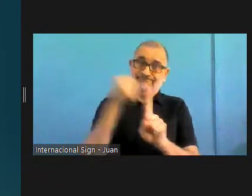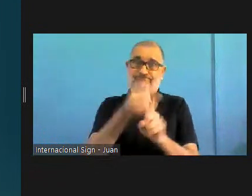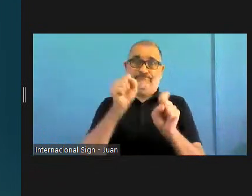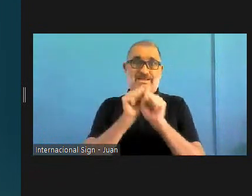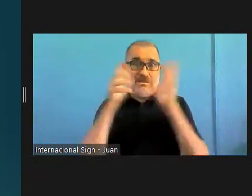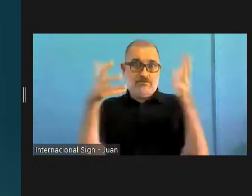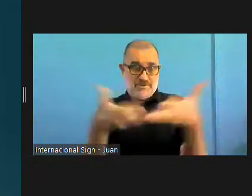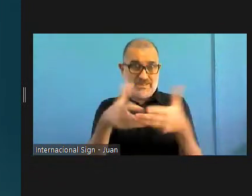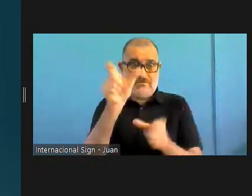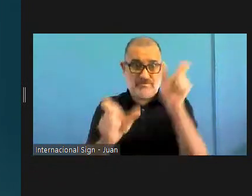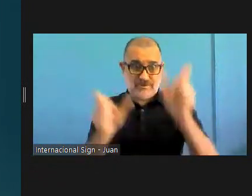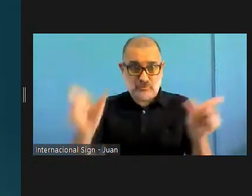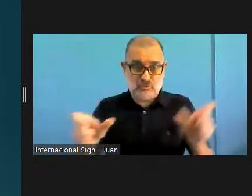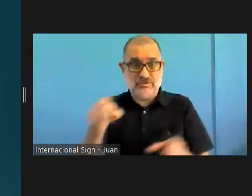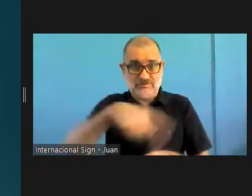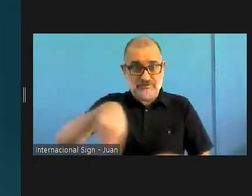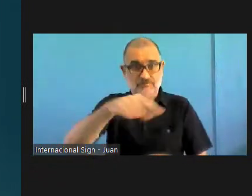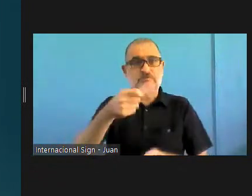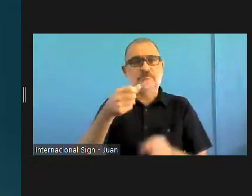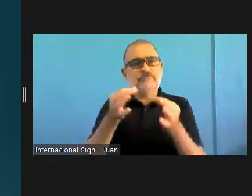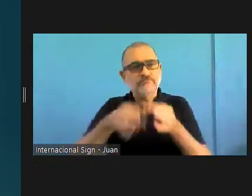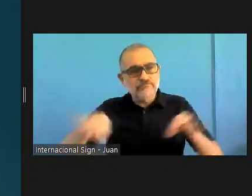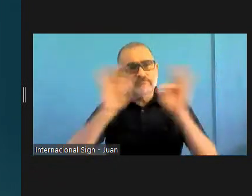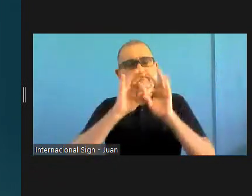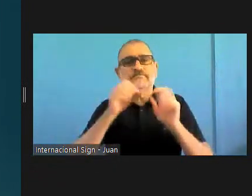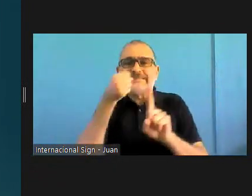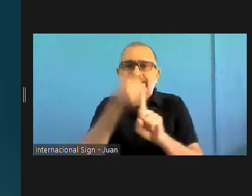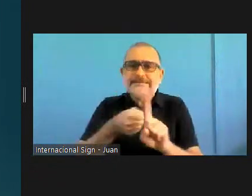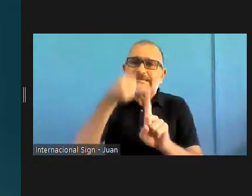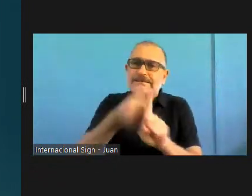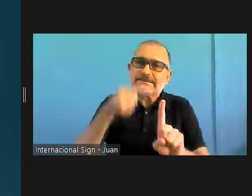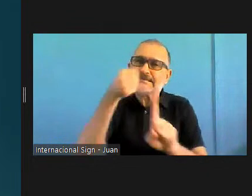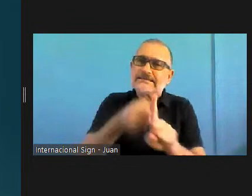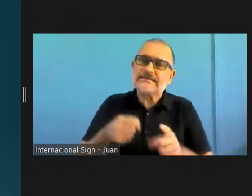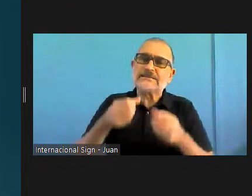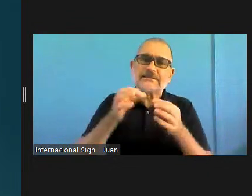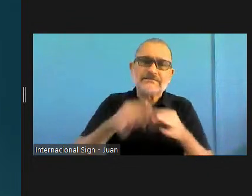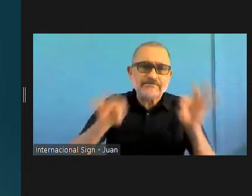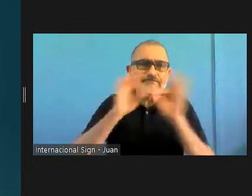more resilient, going forward to the future, not only to overcome COVID, but other ailments.